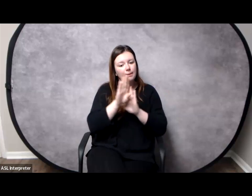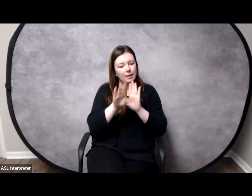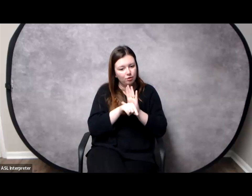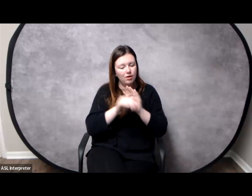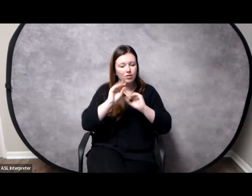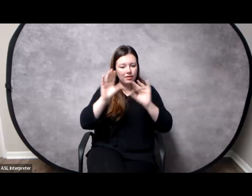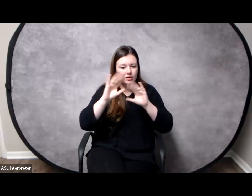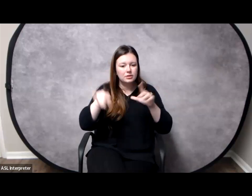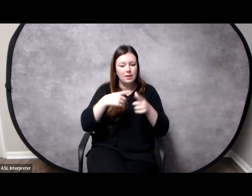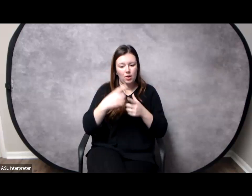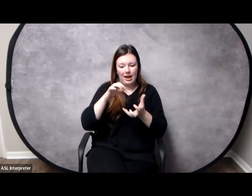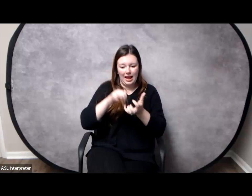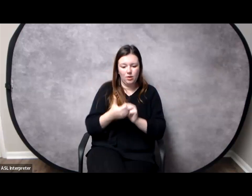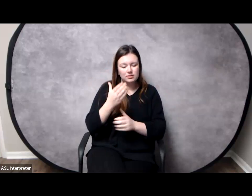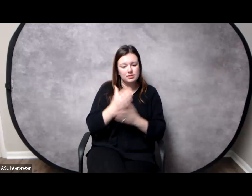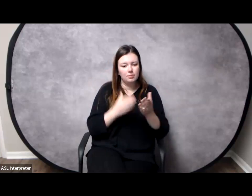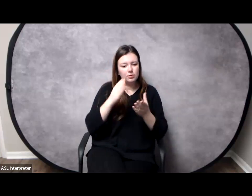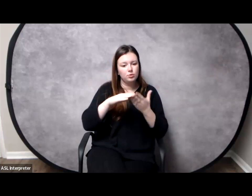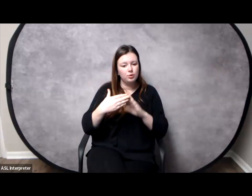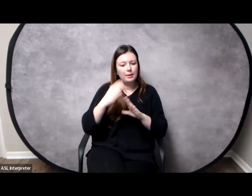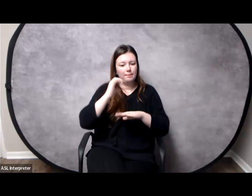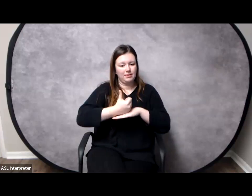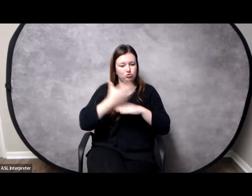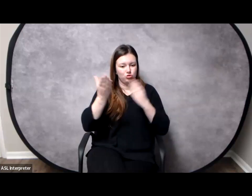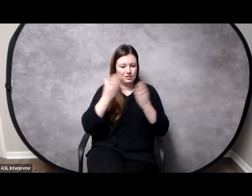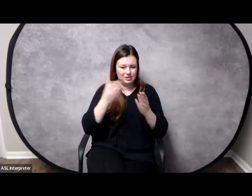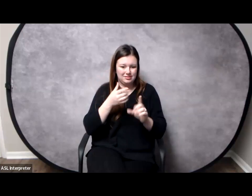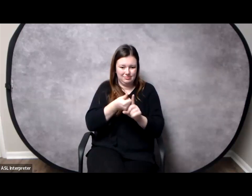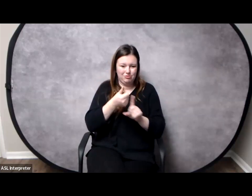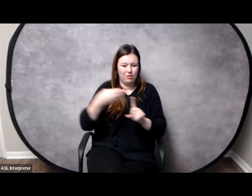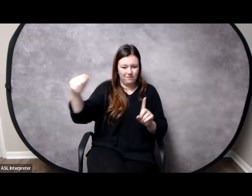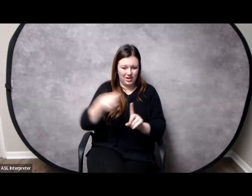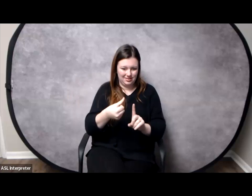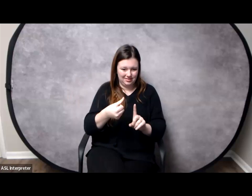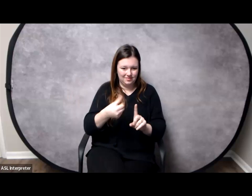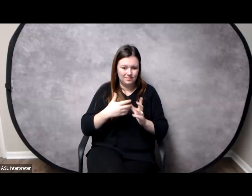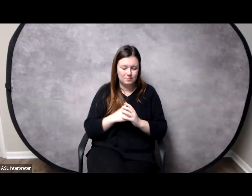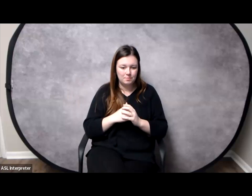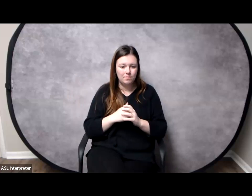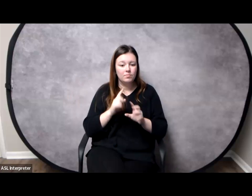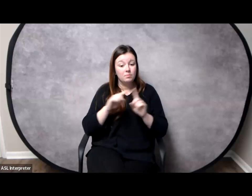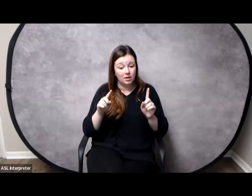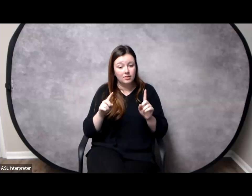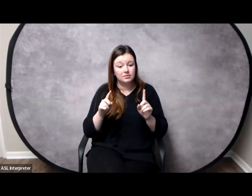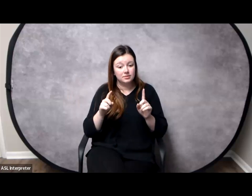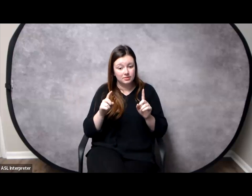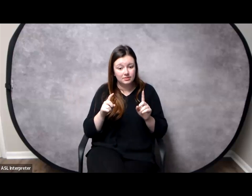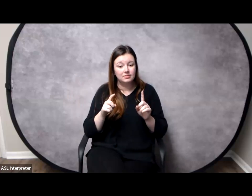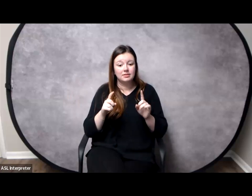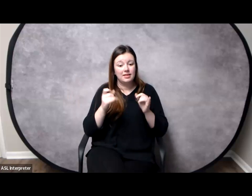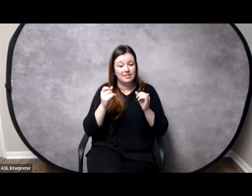But the independent obligation under civil rights law is not to discriminate remains